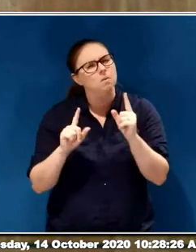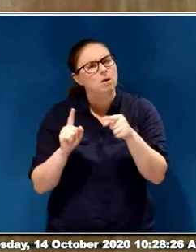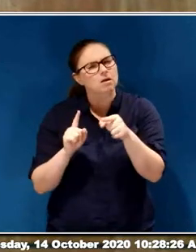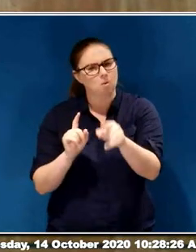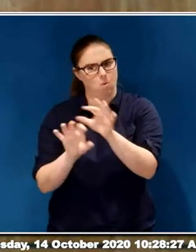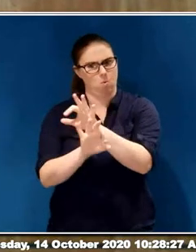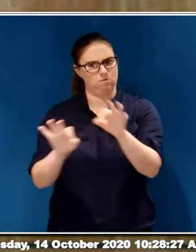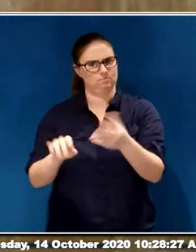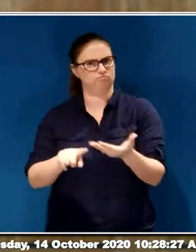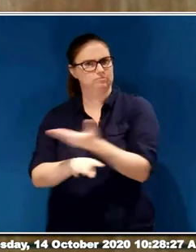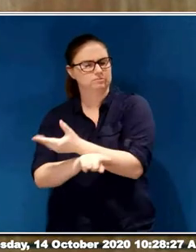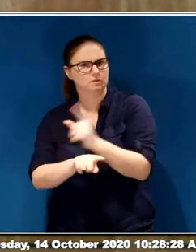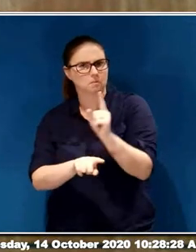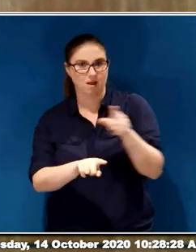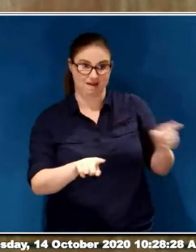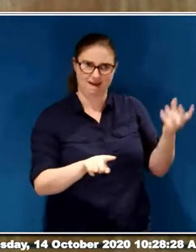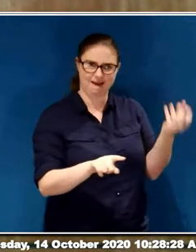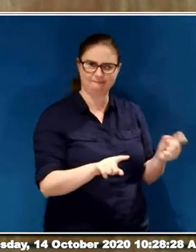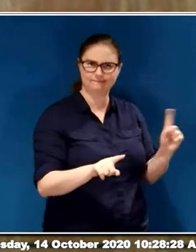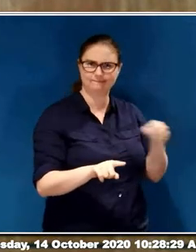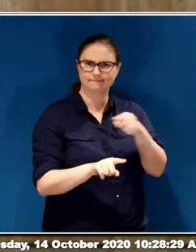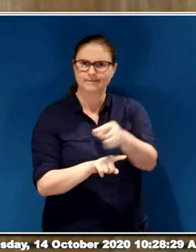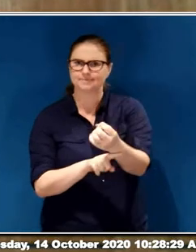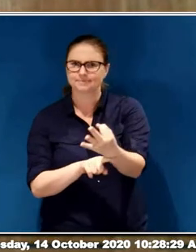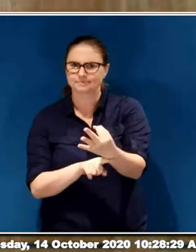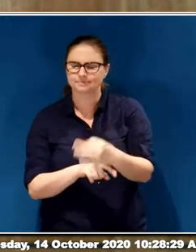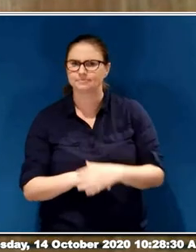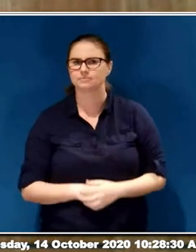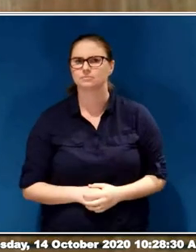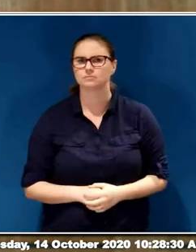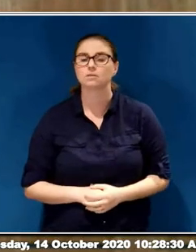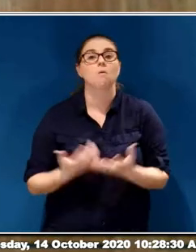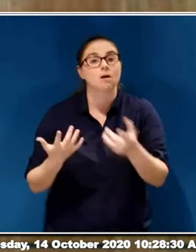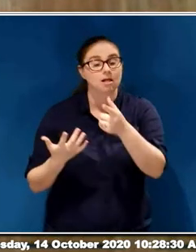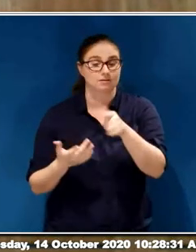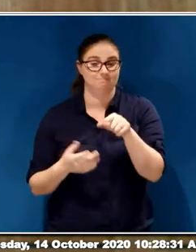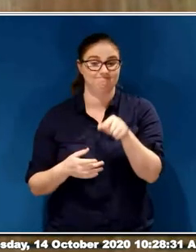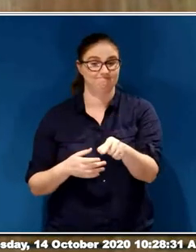Kobe had teacher aides helping him to transition between mainstream classes.